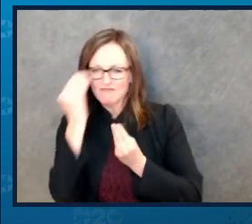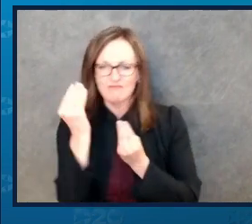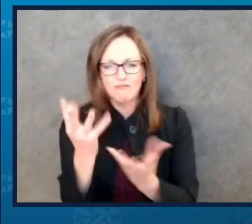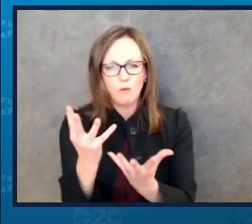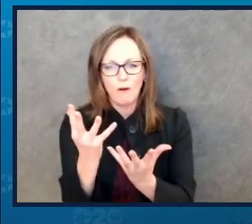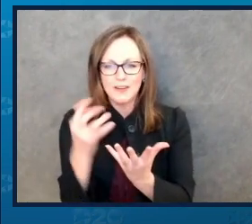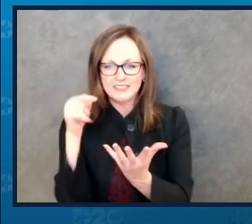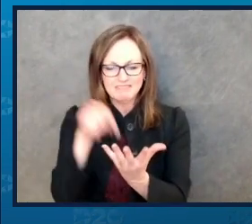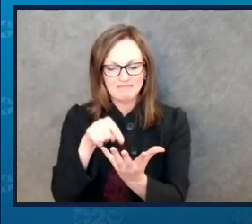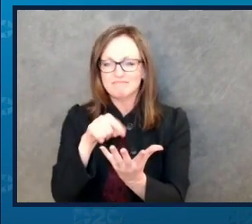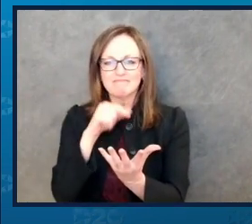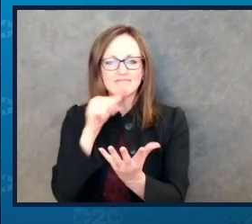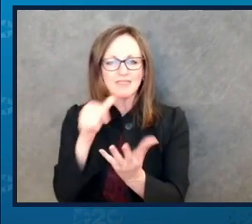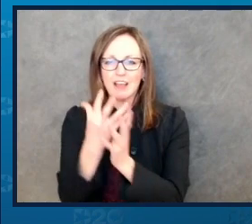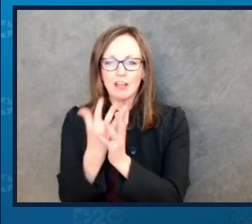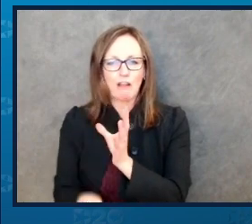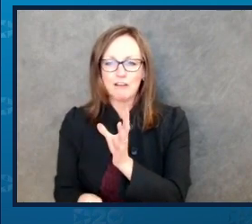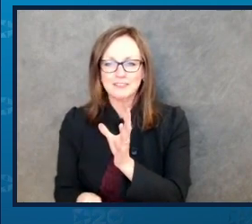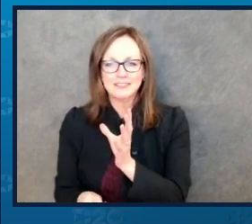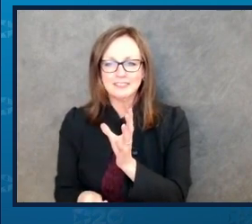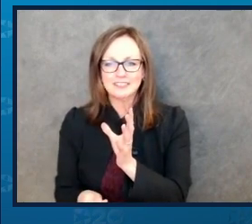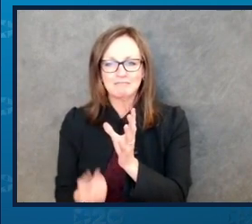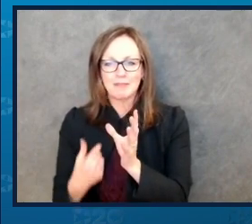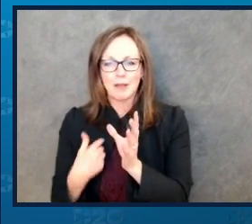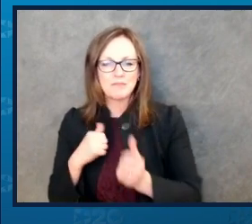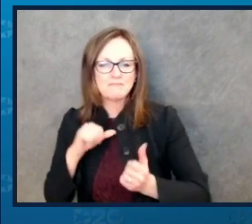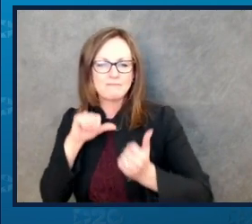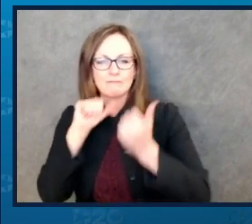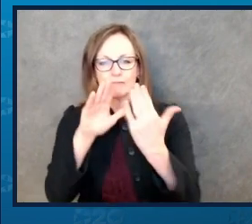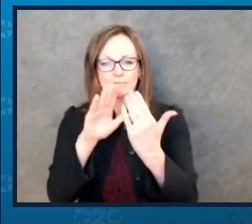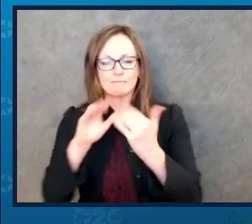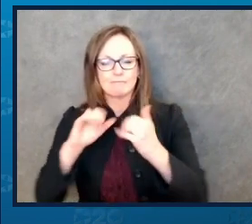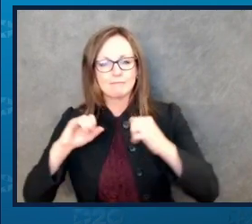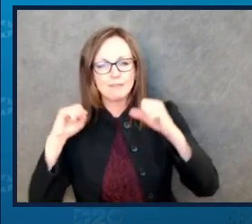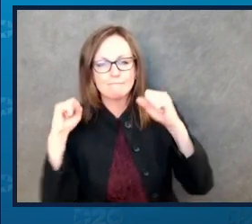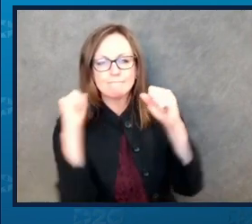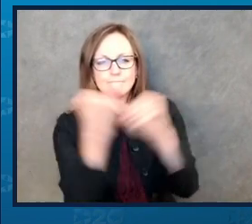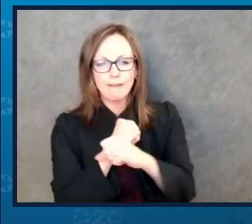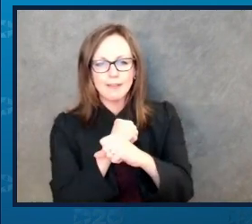OUT, EVEN WHEN YOU HAVE TO FIGHT